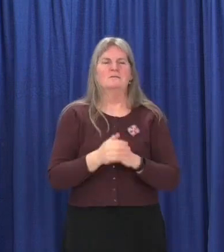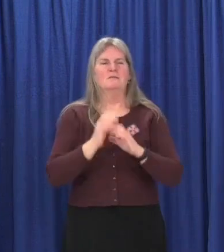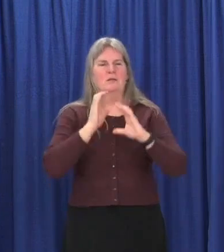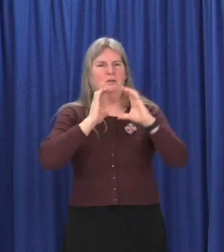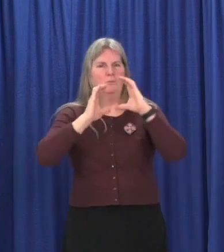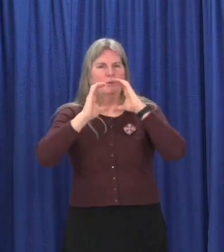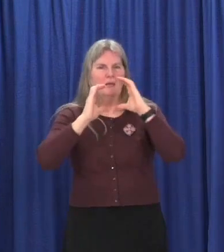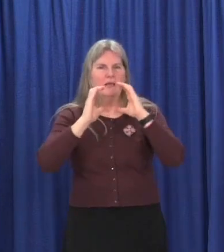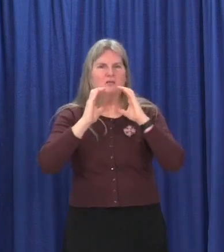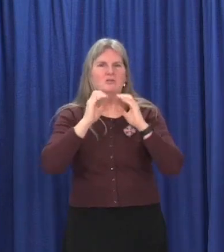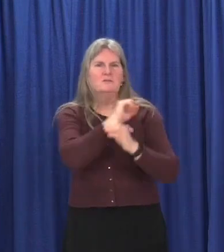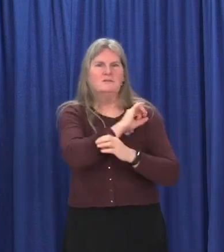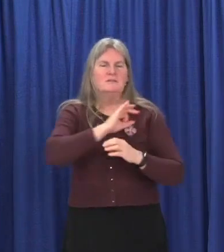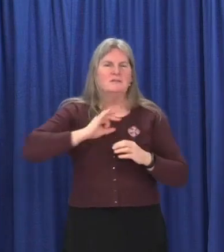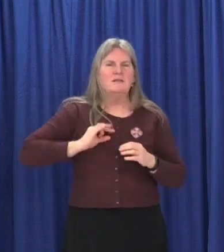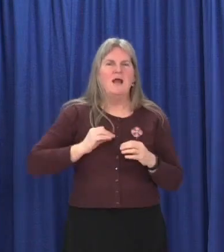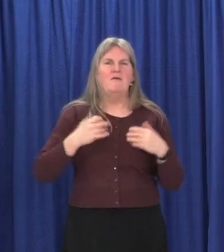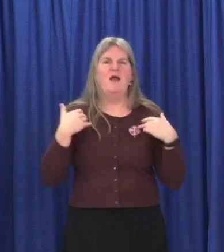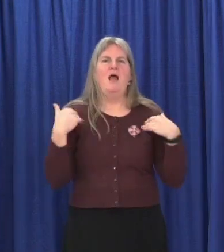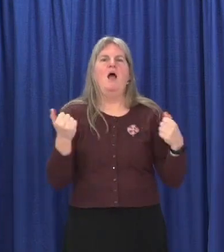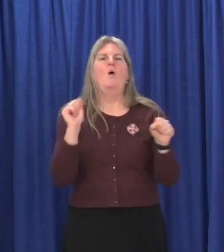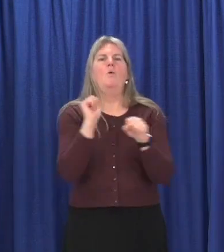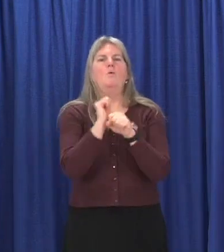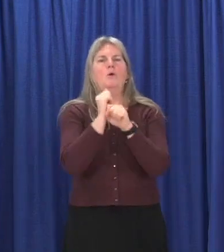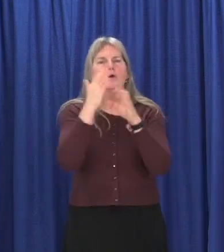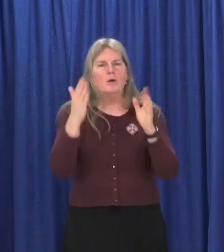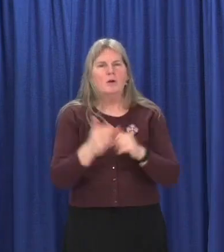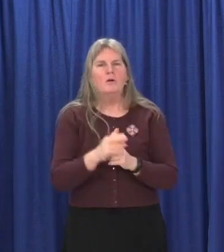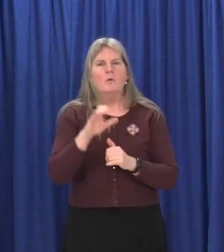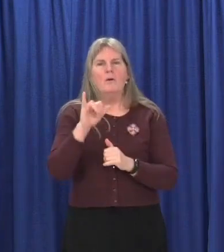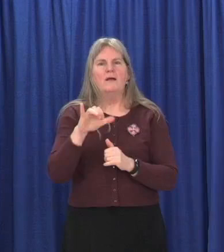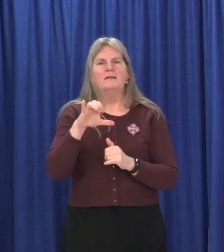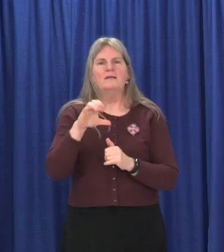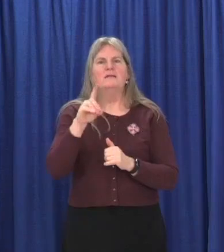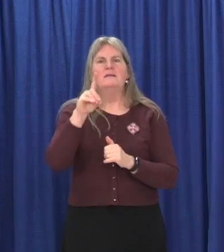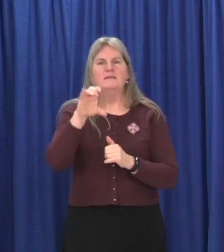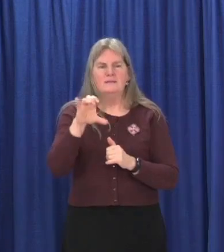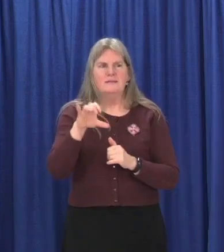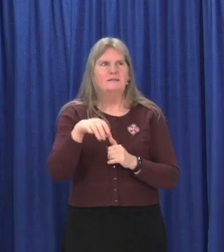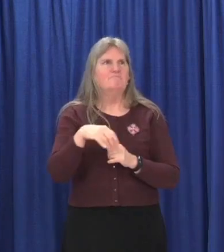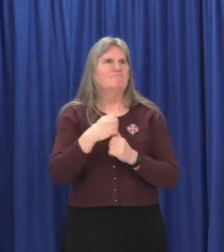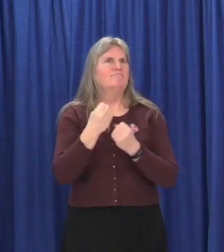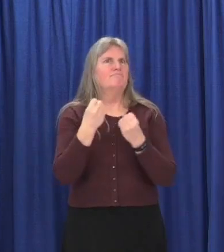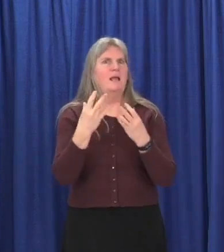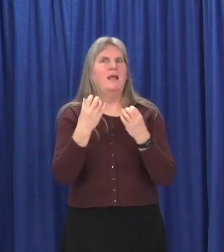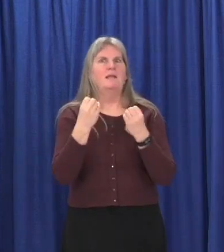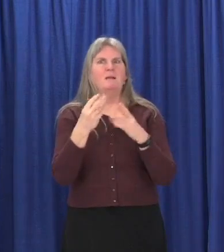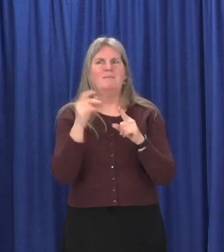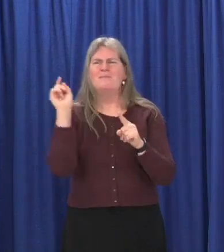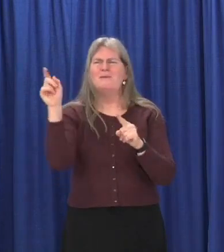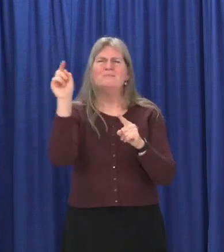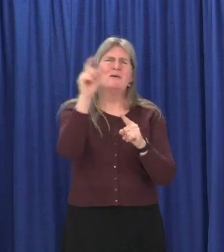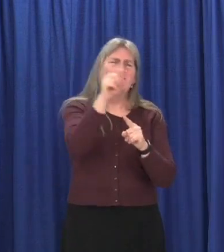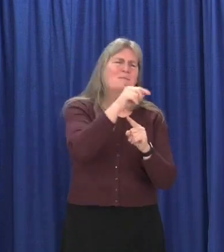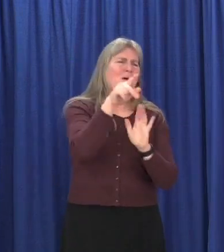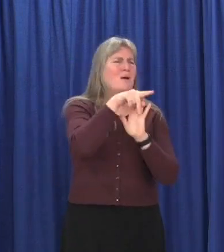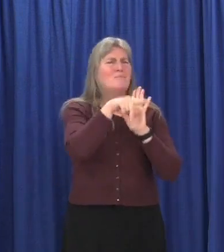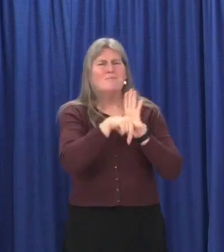and our healthcare workers, YCDC, all of the people behind the scenes, in policy and legislation